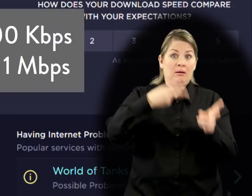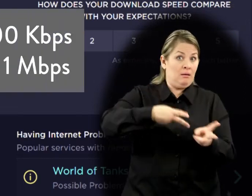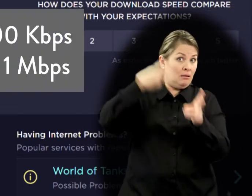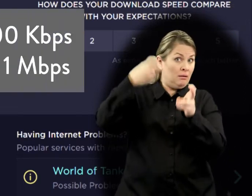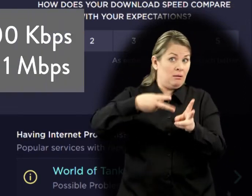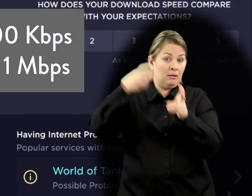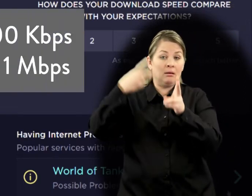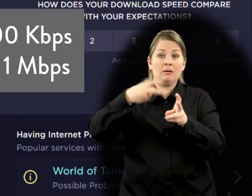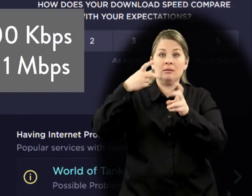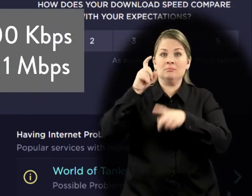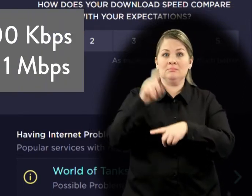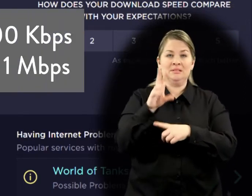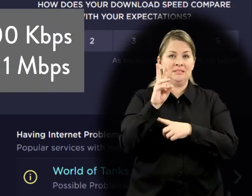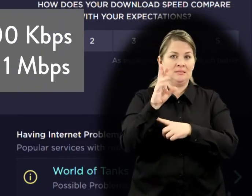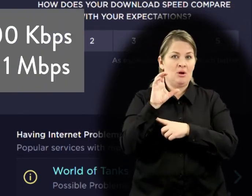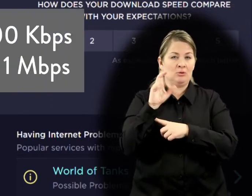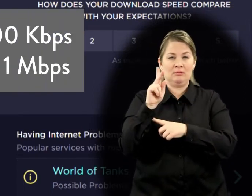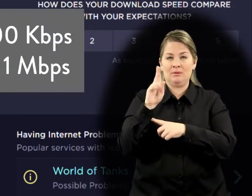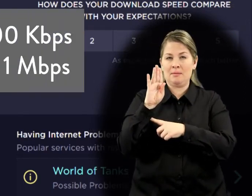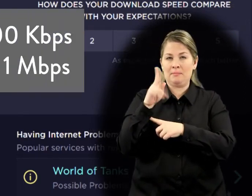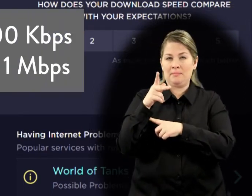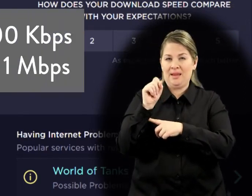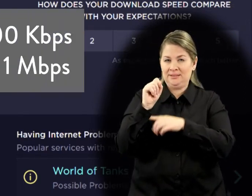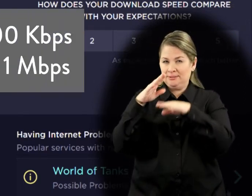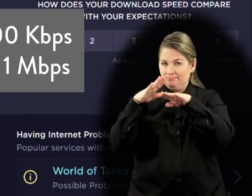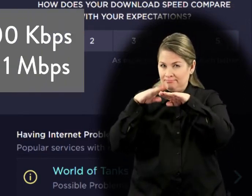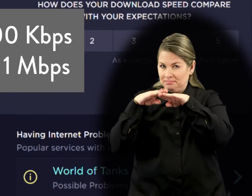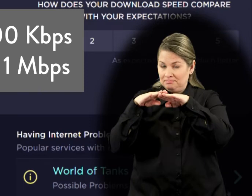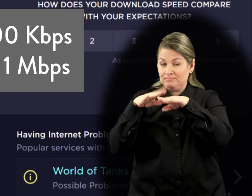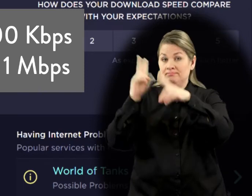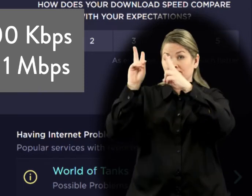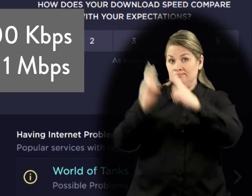For a group call, your upload speed should be a minimum of 600 Kbps